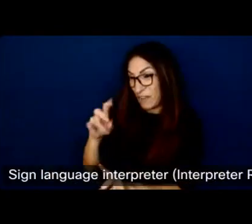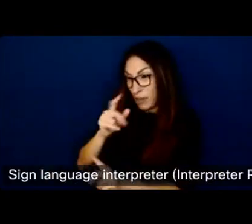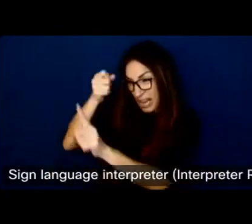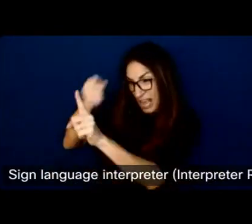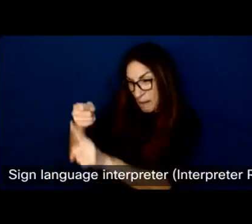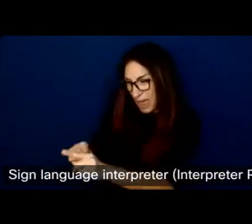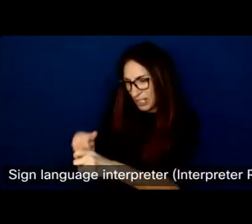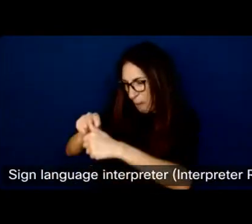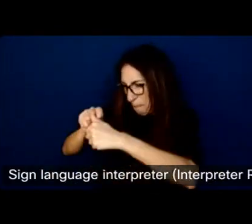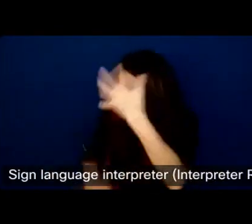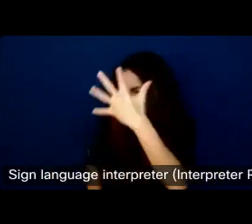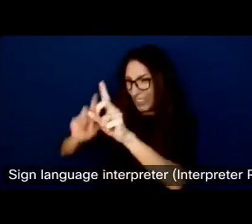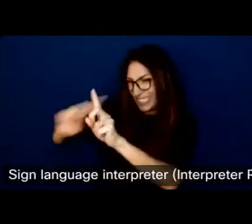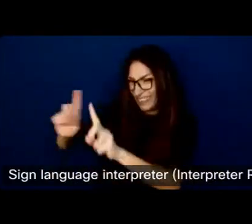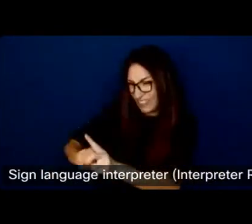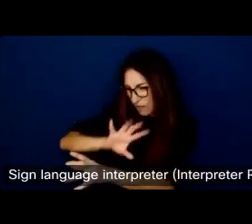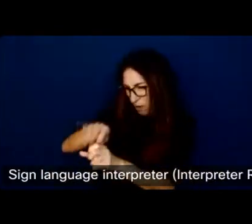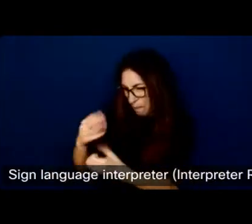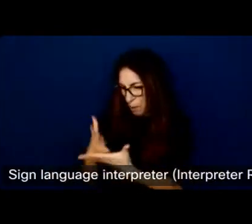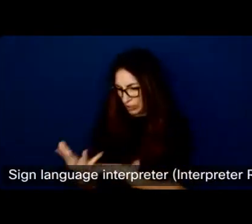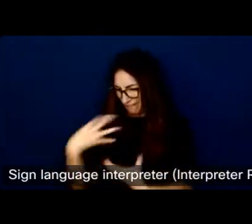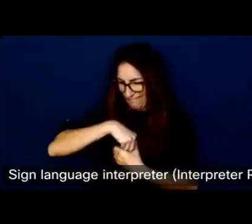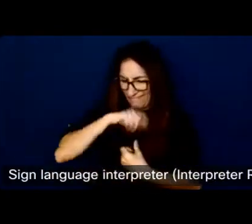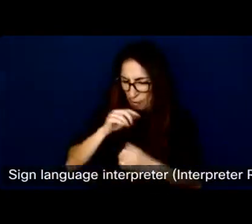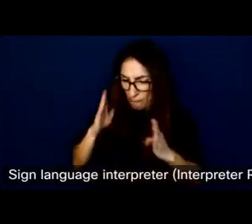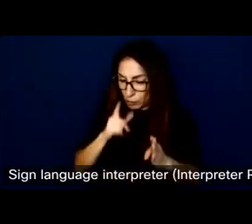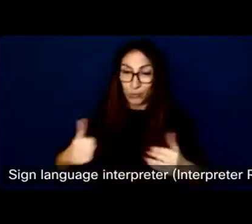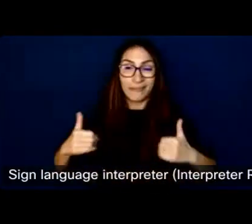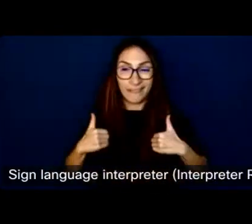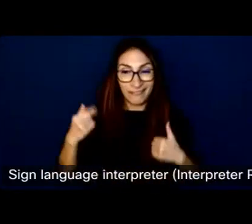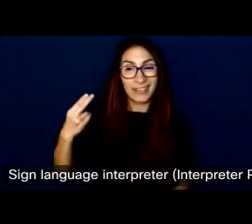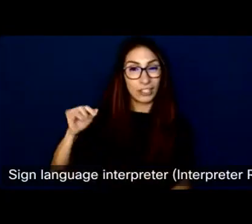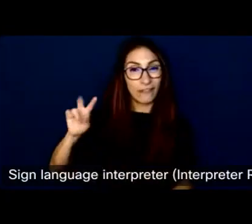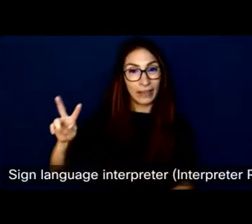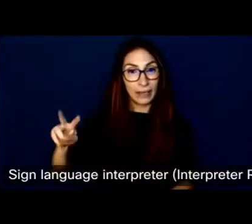person who is living with HIV. At 53, I still consider myself